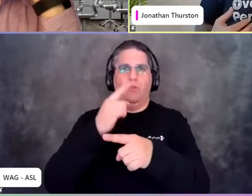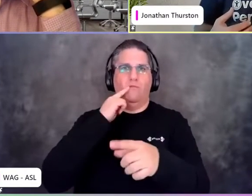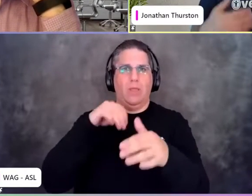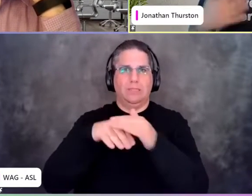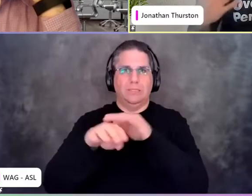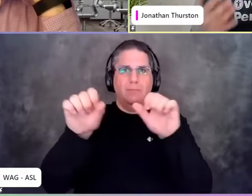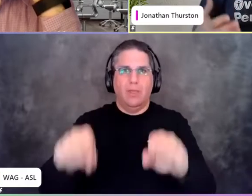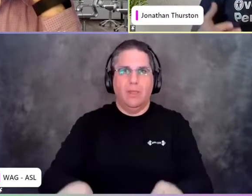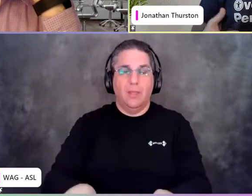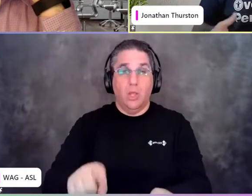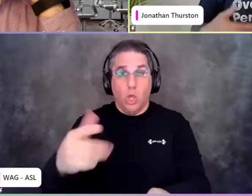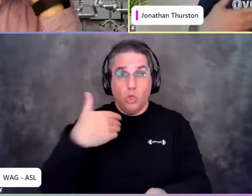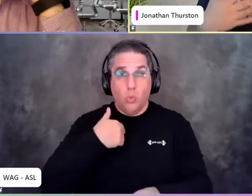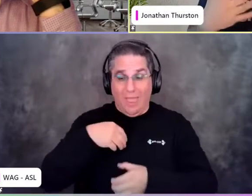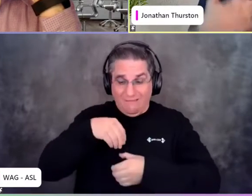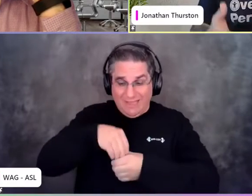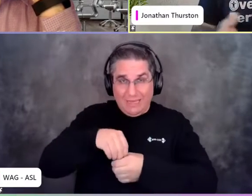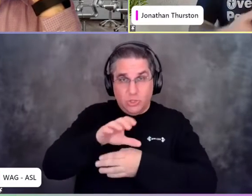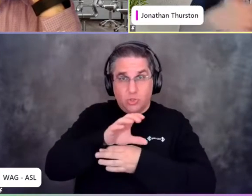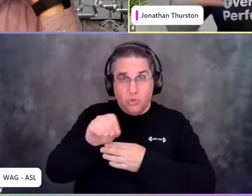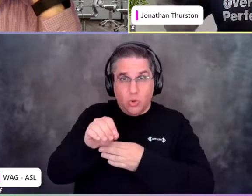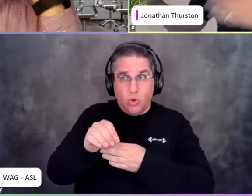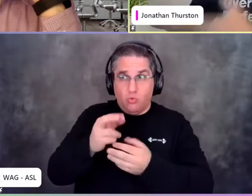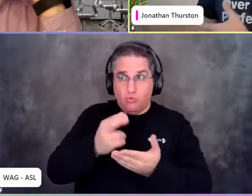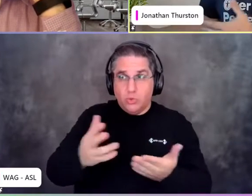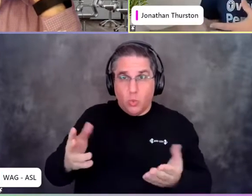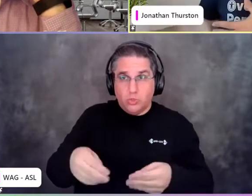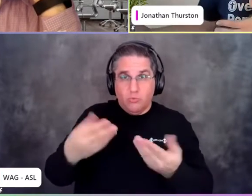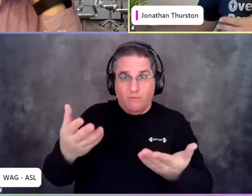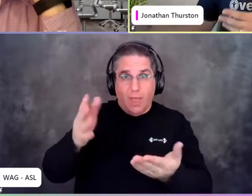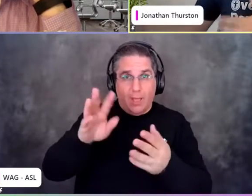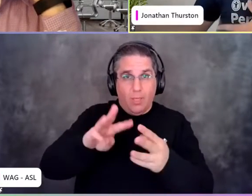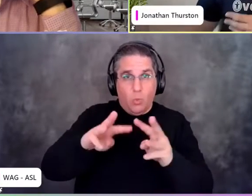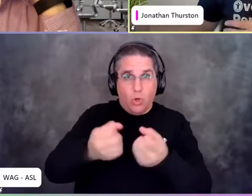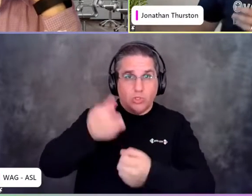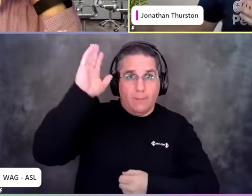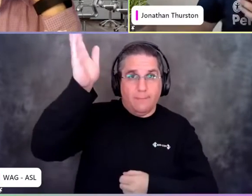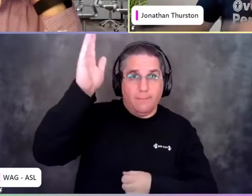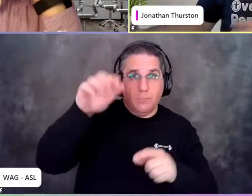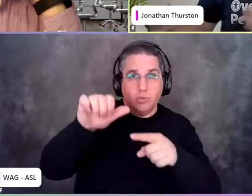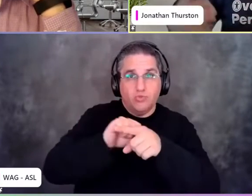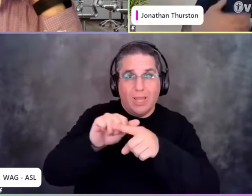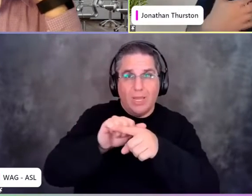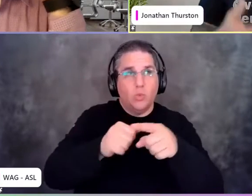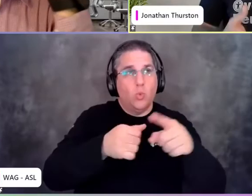accessibility training? How do you go about approaching accessibility training? Do you have resources